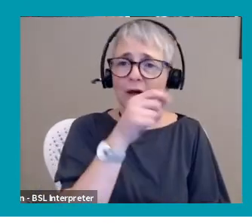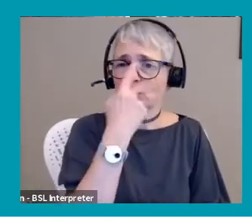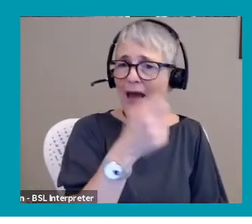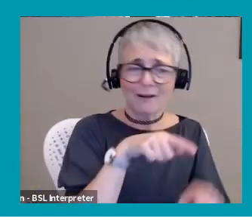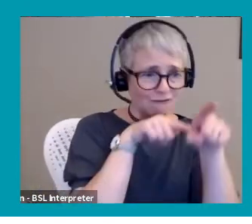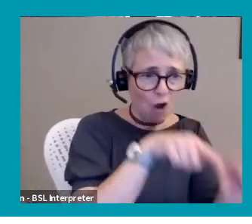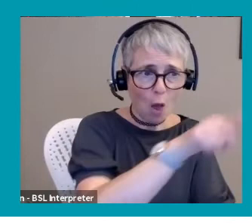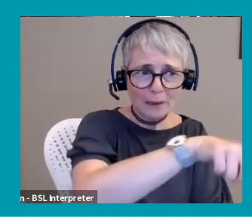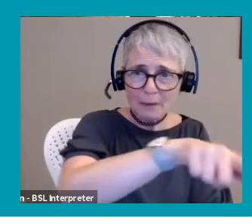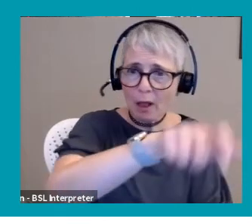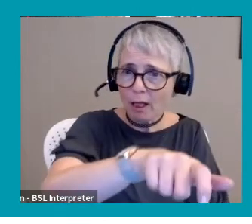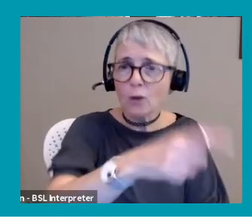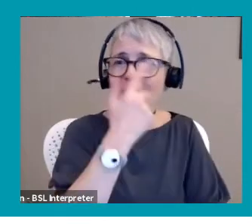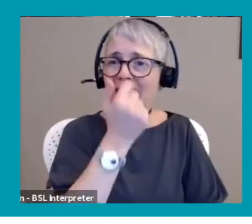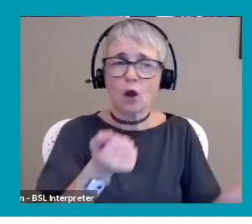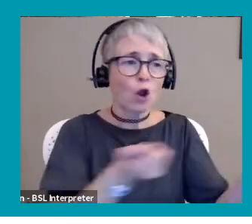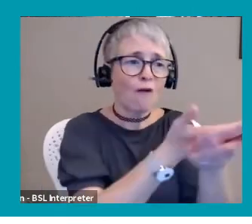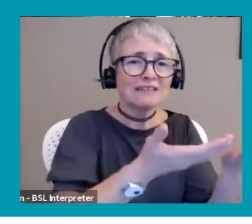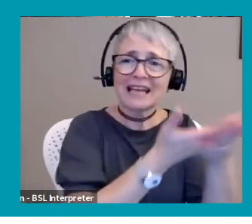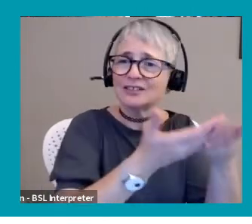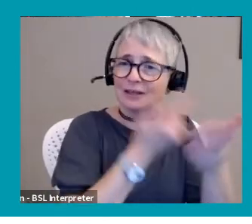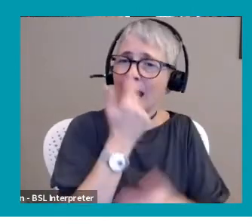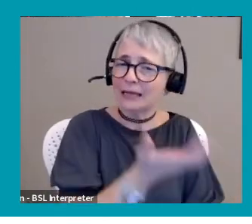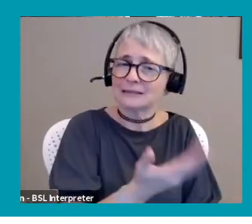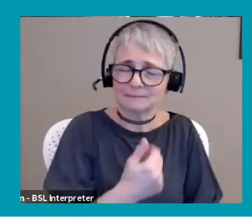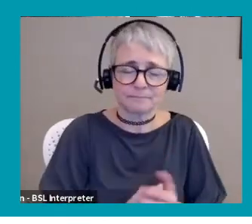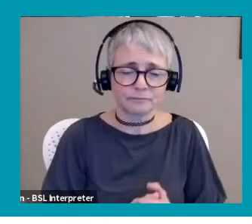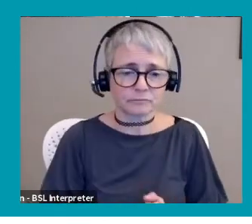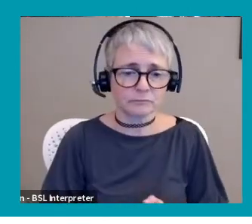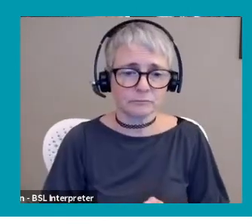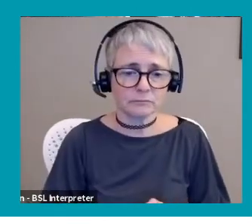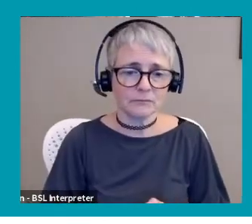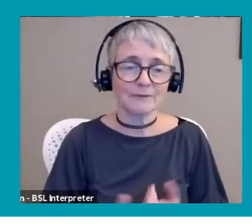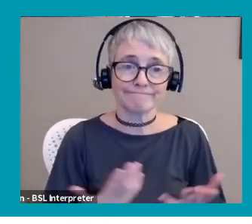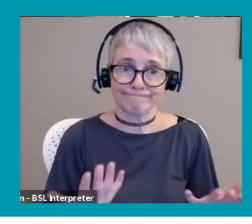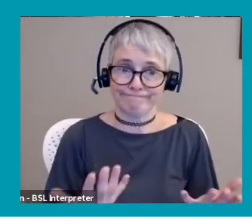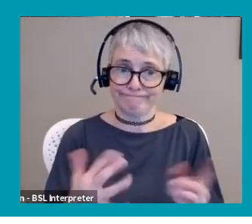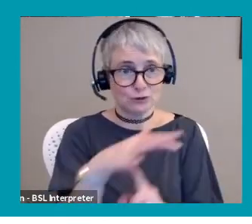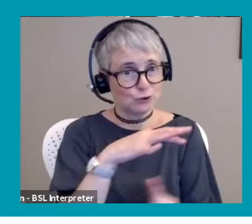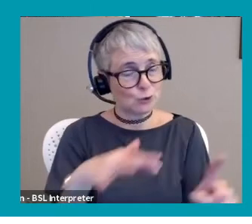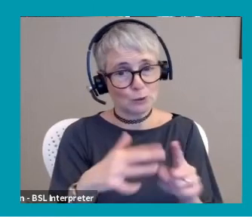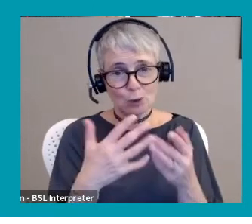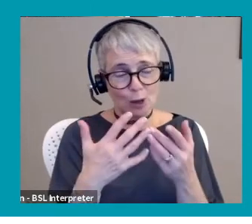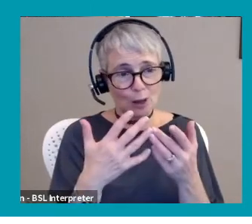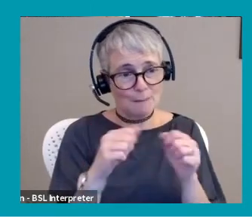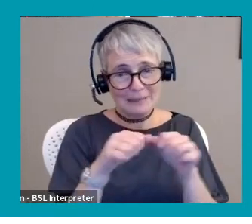and join in on conversations, so using social media can be a helpful way to